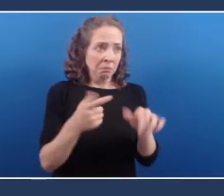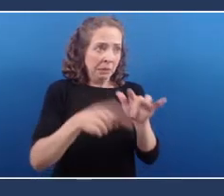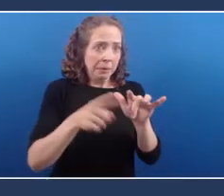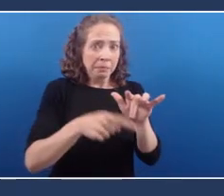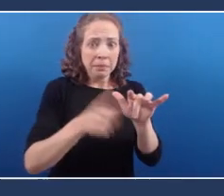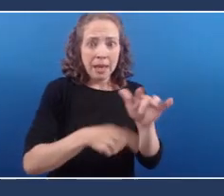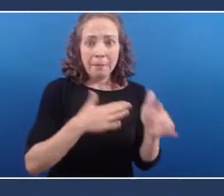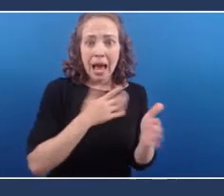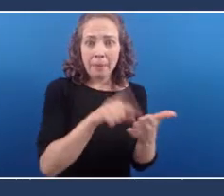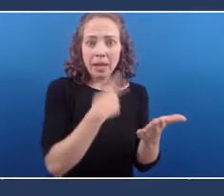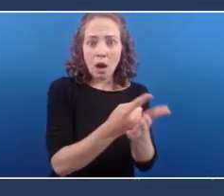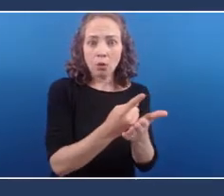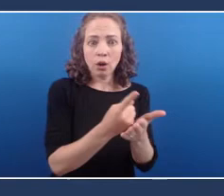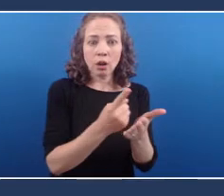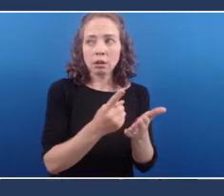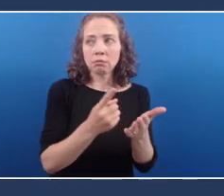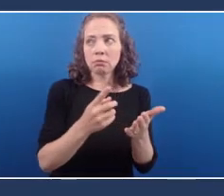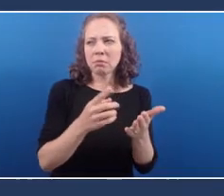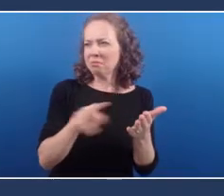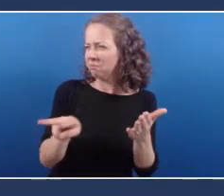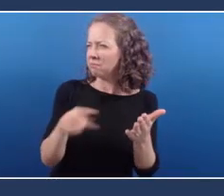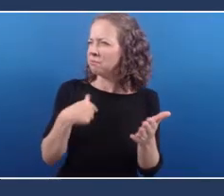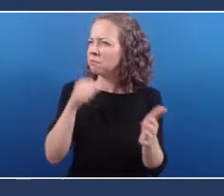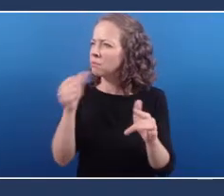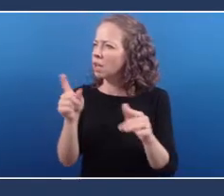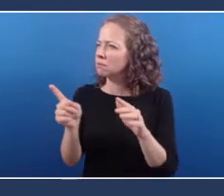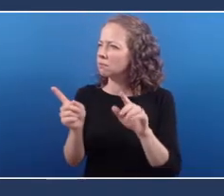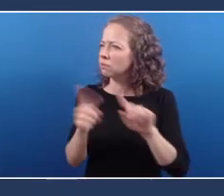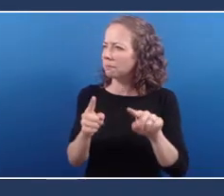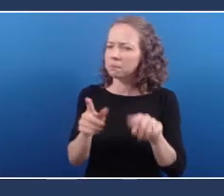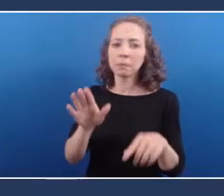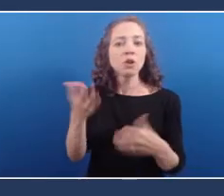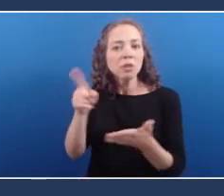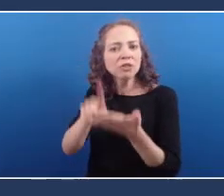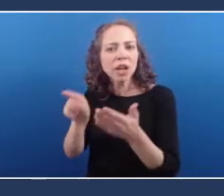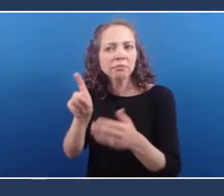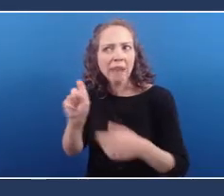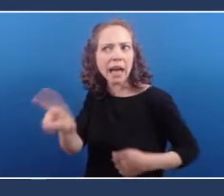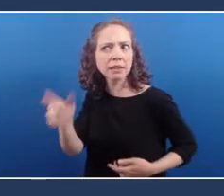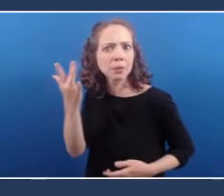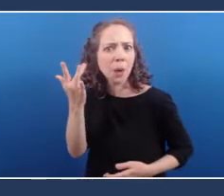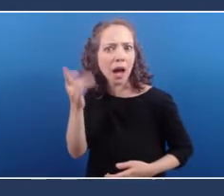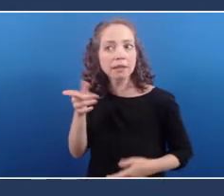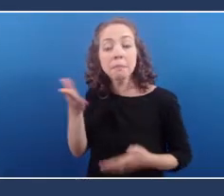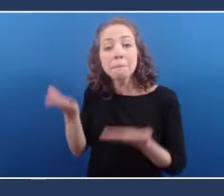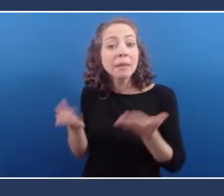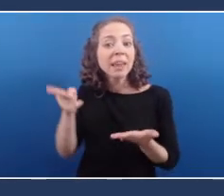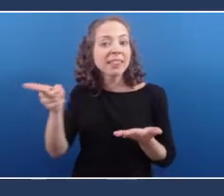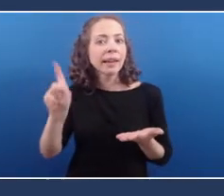and so they were intentionally taking care of themselves in a different way. One of my favorite stories that I have heard from one